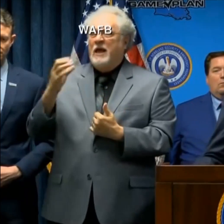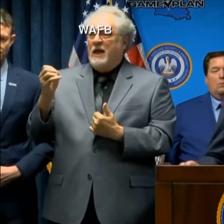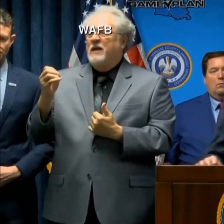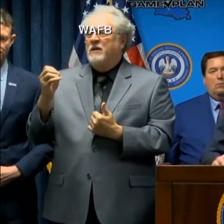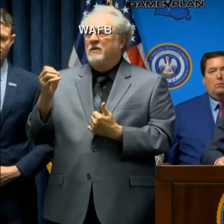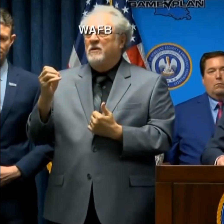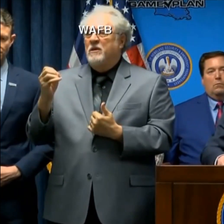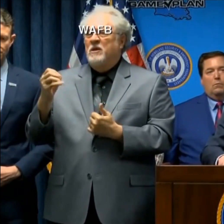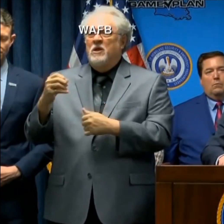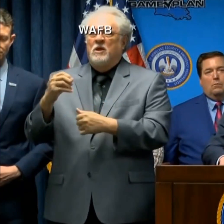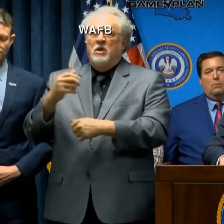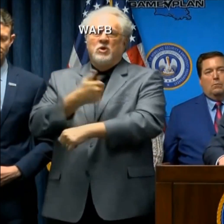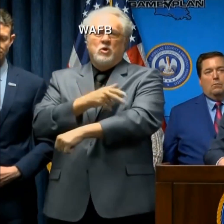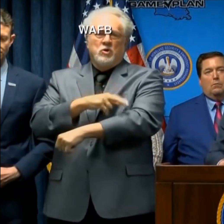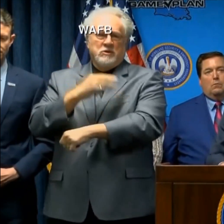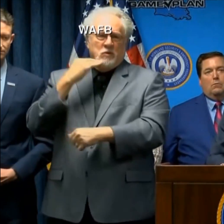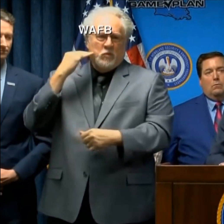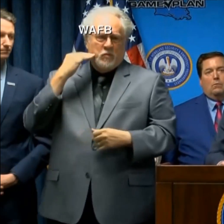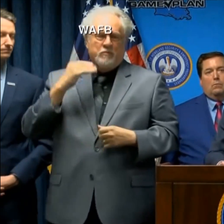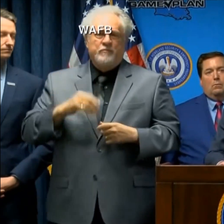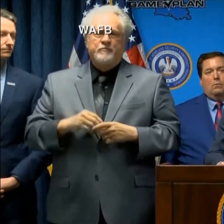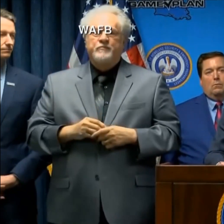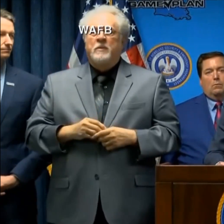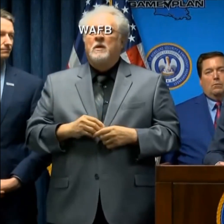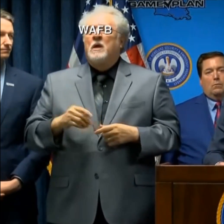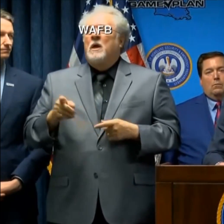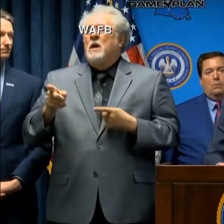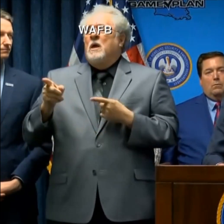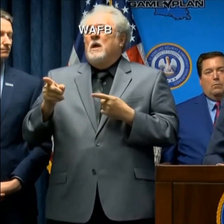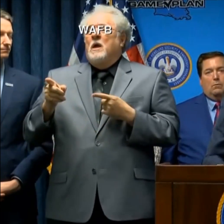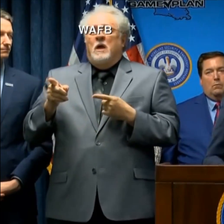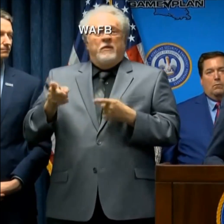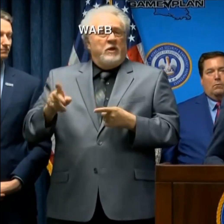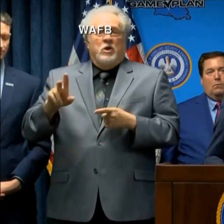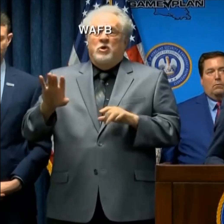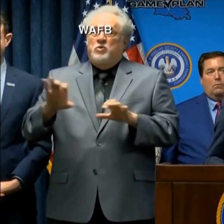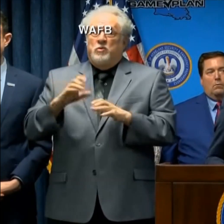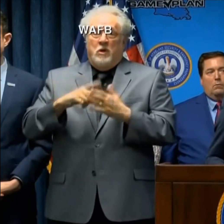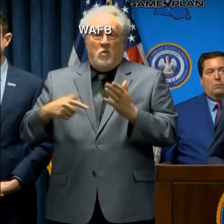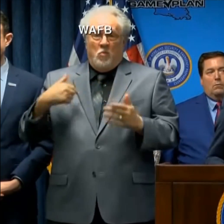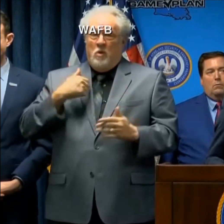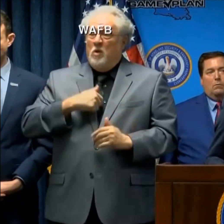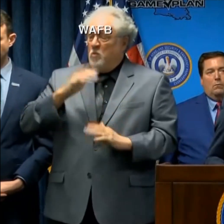a nursing home they are doing exactly what we would hope they would which is